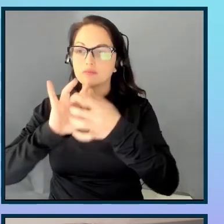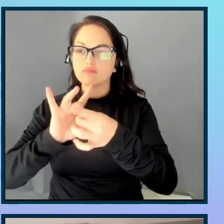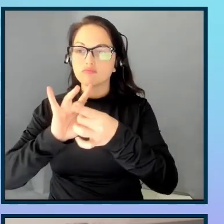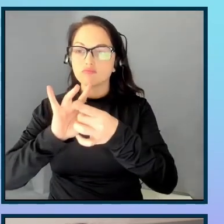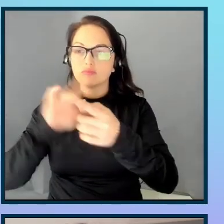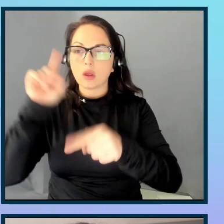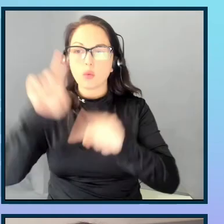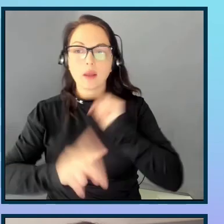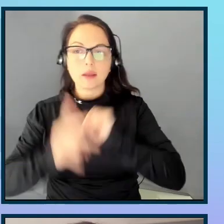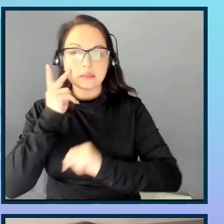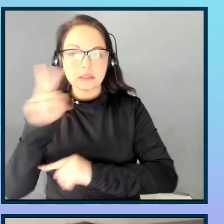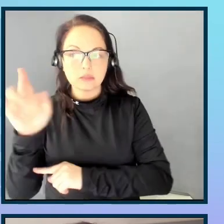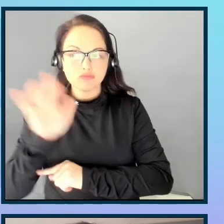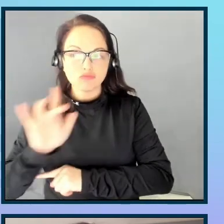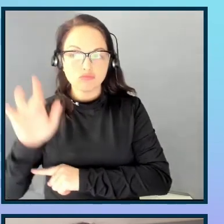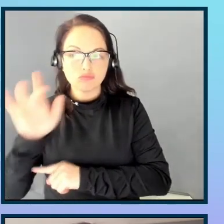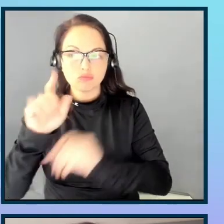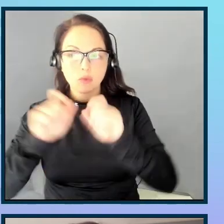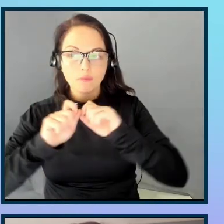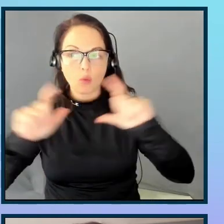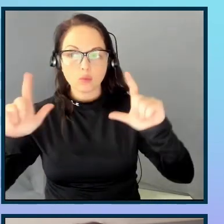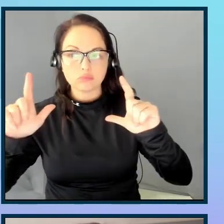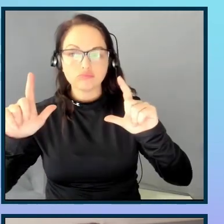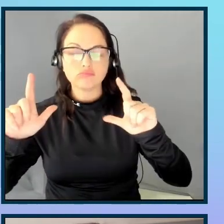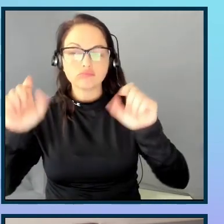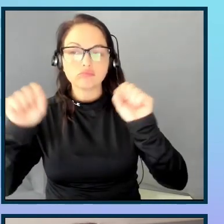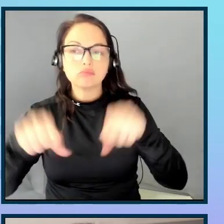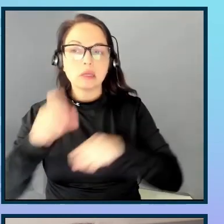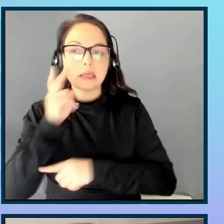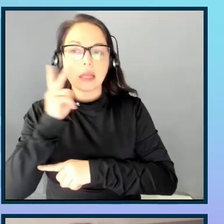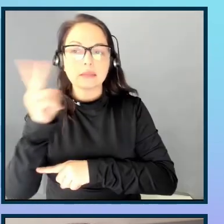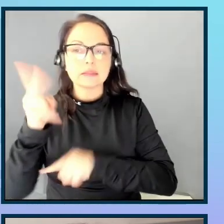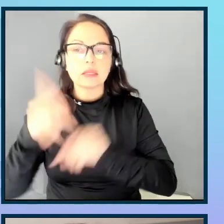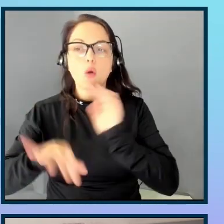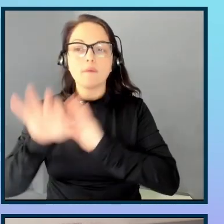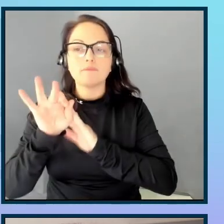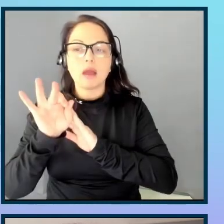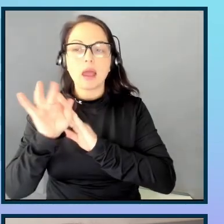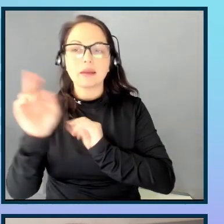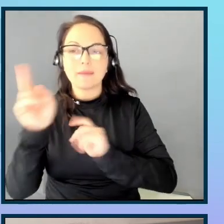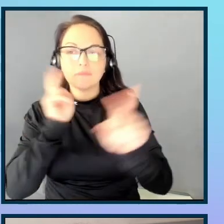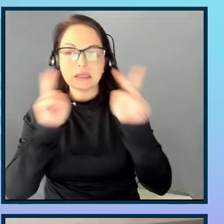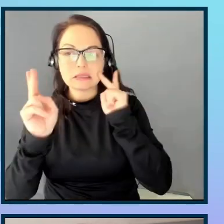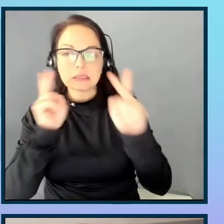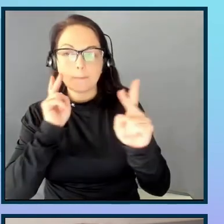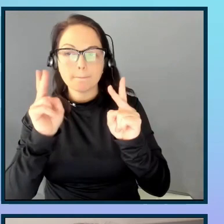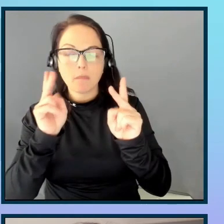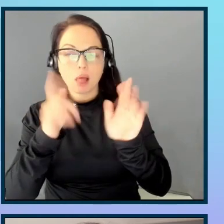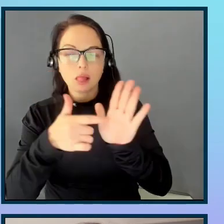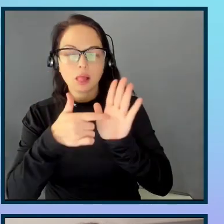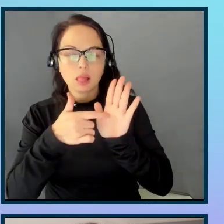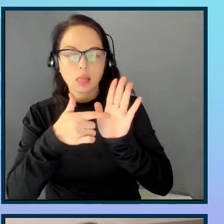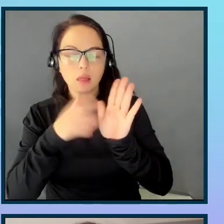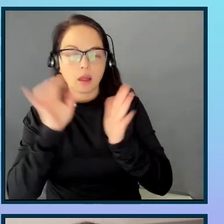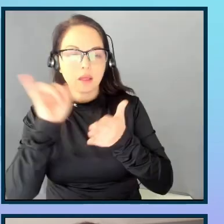hover or focus makes invisible or find a visible indicator, that the components are available.